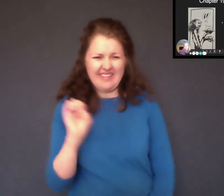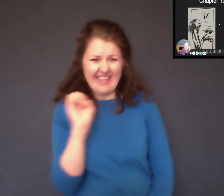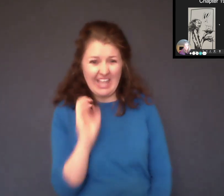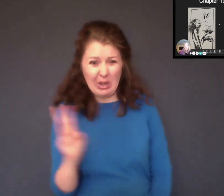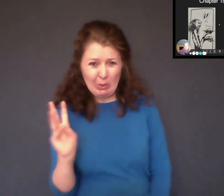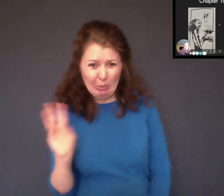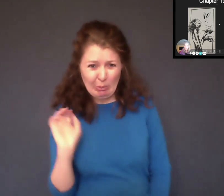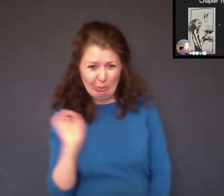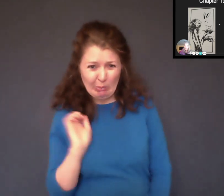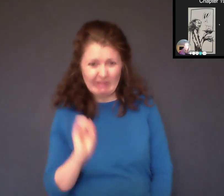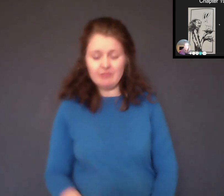you know